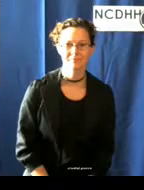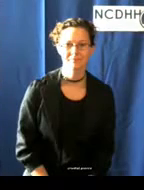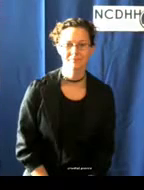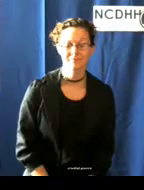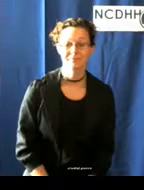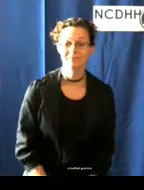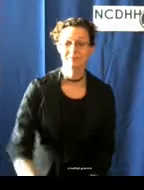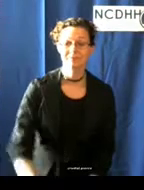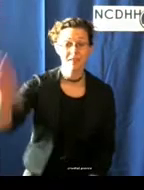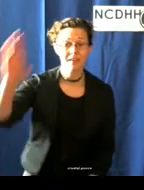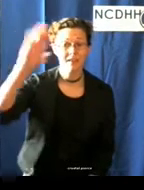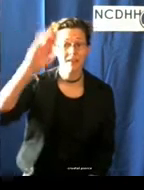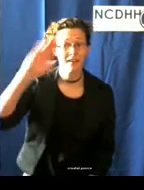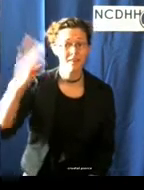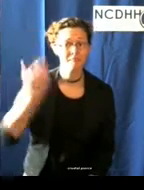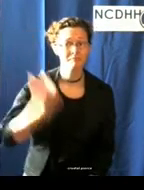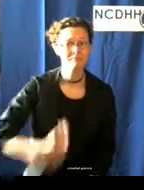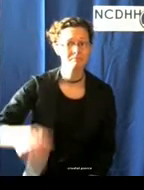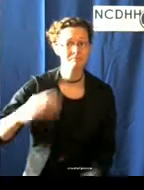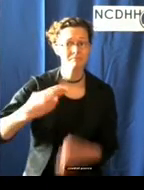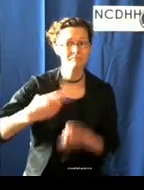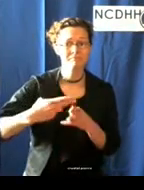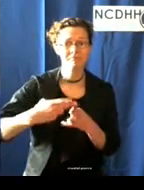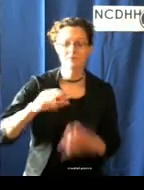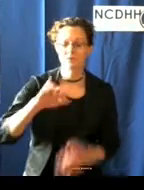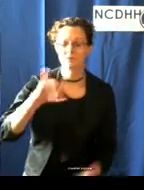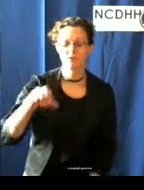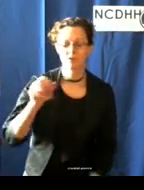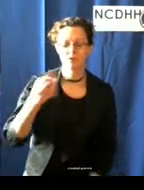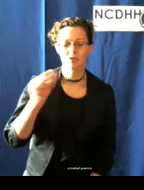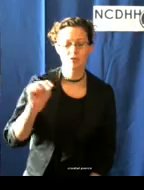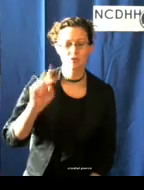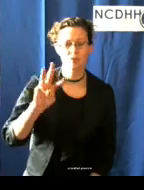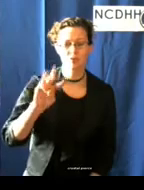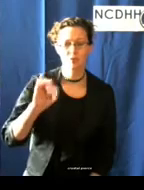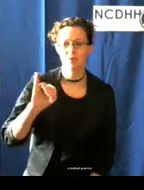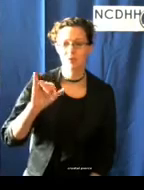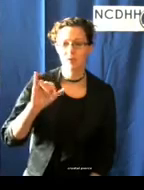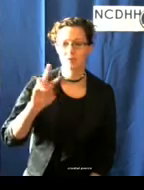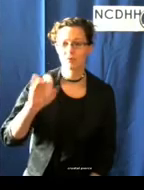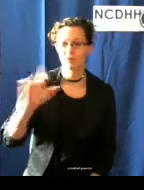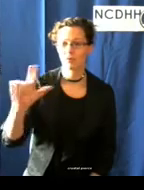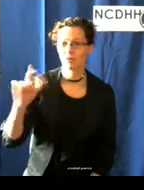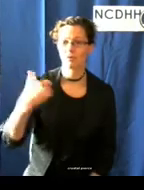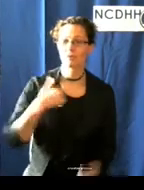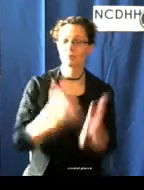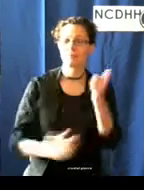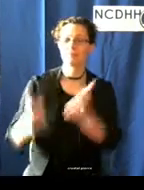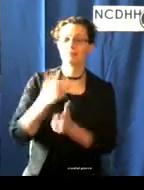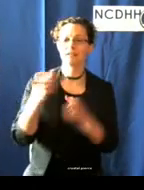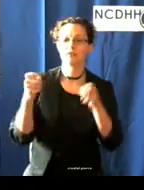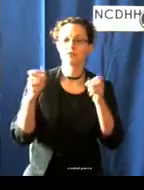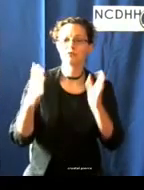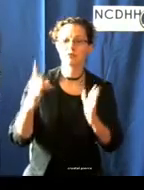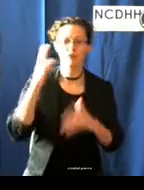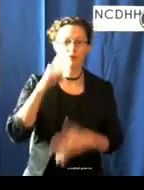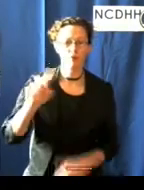HI MY NAME IS JOHN WYVILL I'M THE EXECUTIVE DIRECTOR OF THE NEBRASKA COMMISSION FOR THE DEAF AND HARD OF HEARING